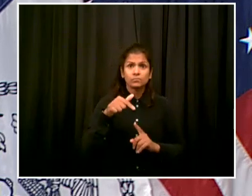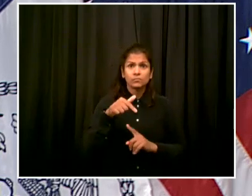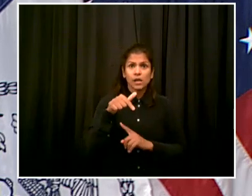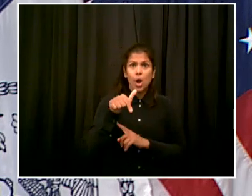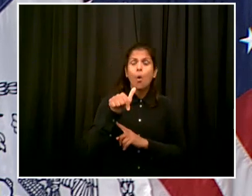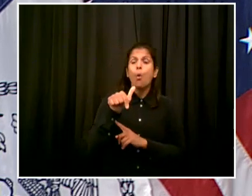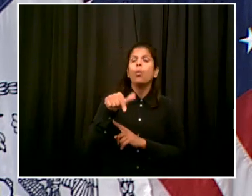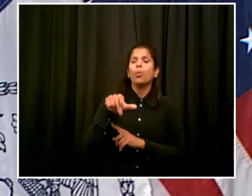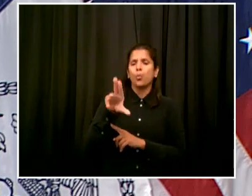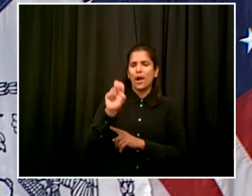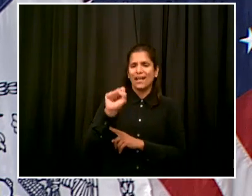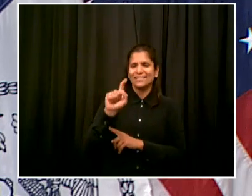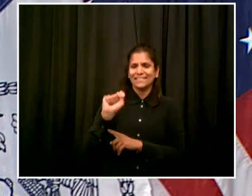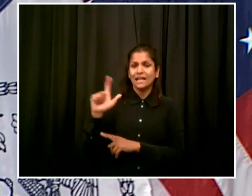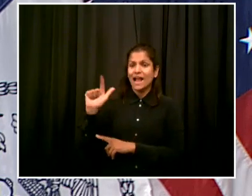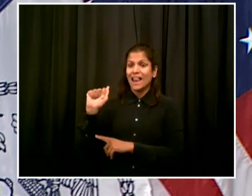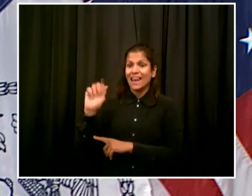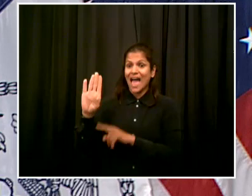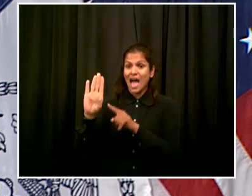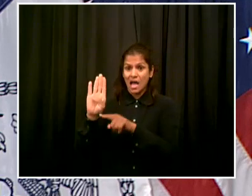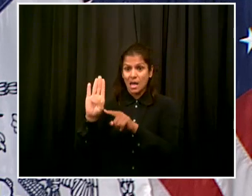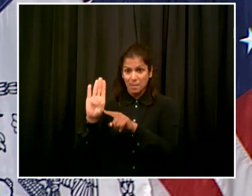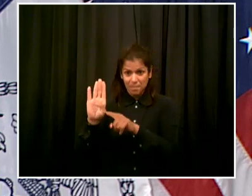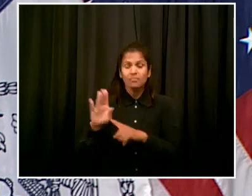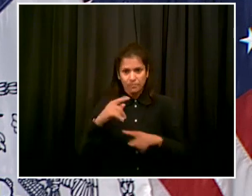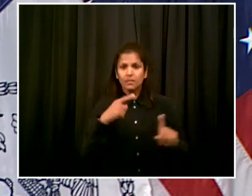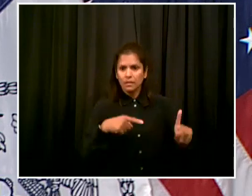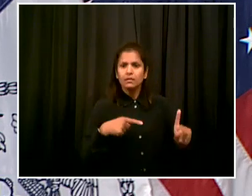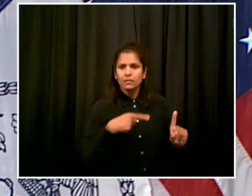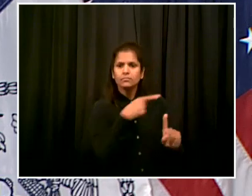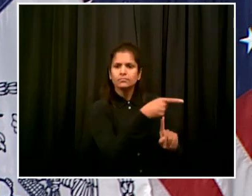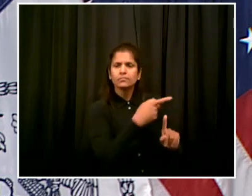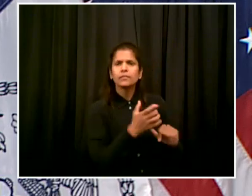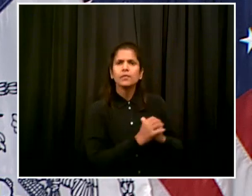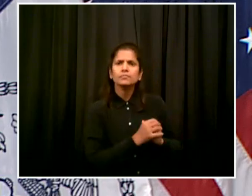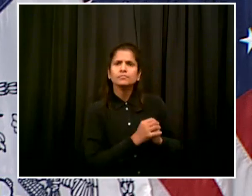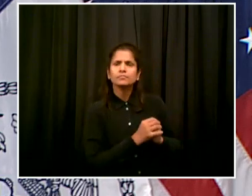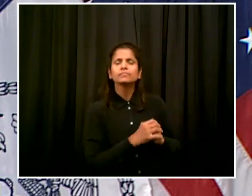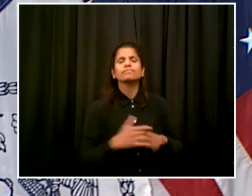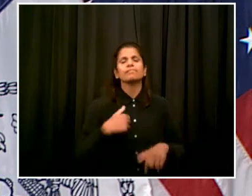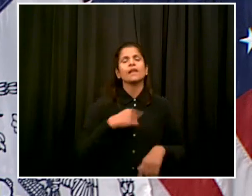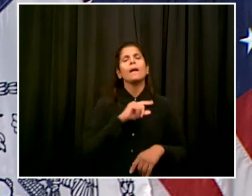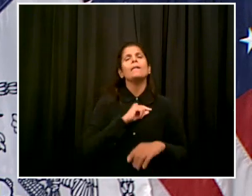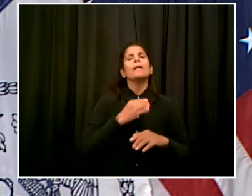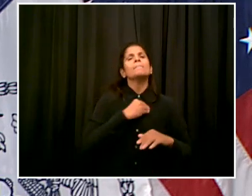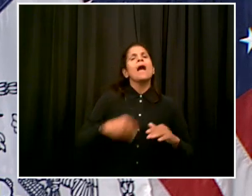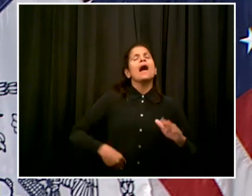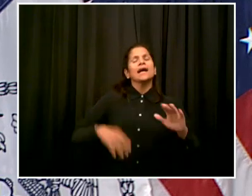THAT IS WHERE THE BREAKDOWN